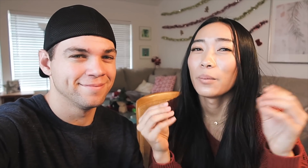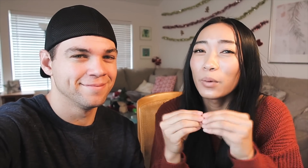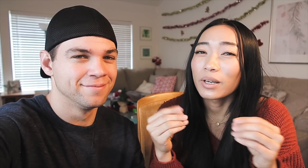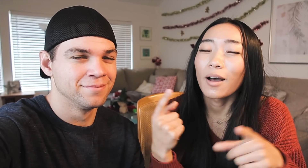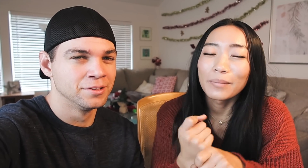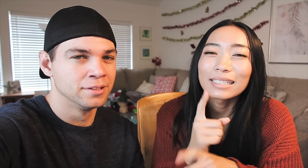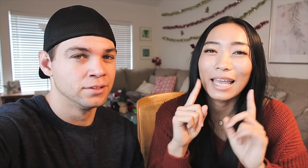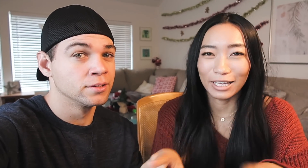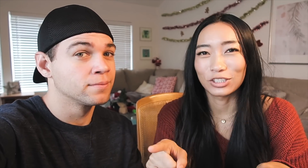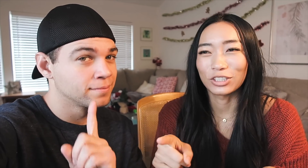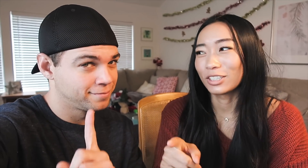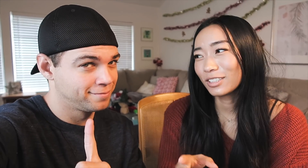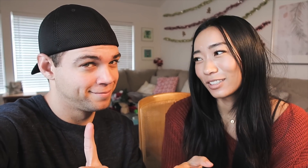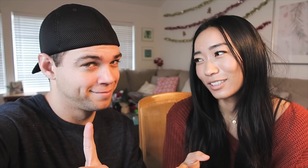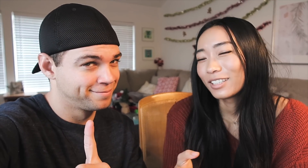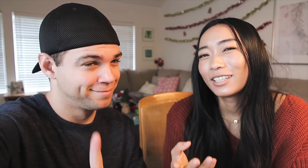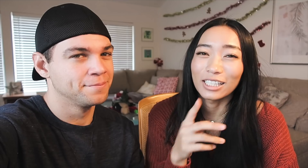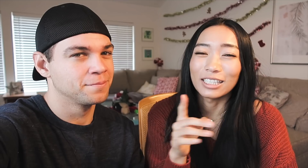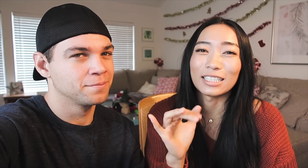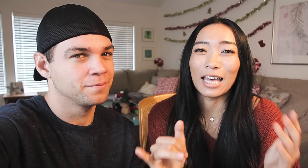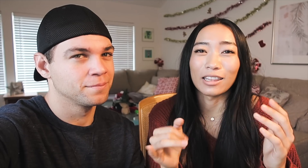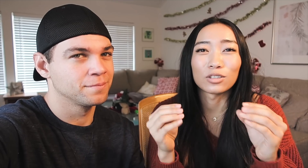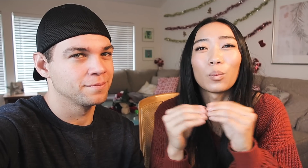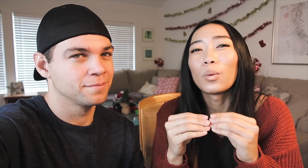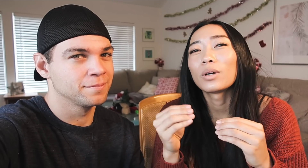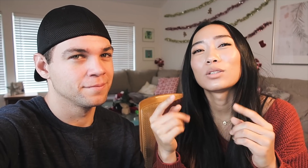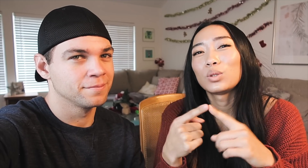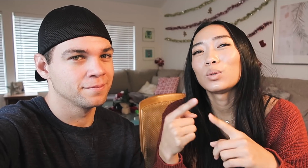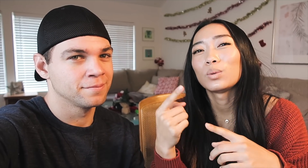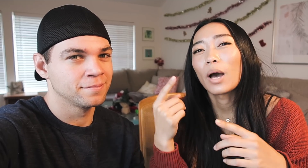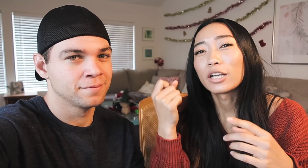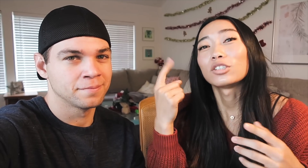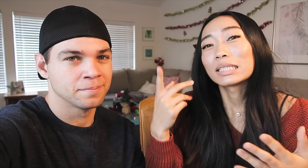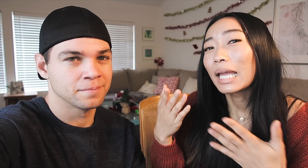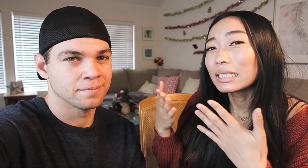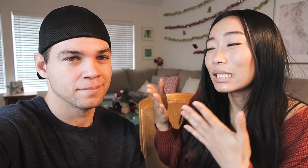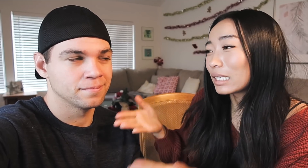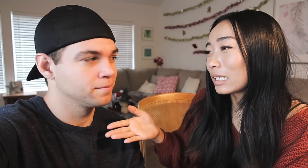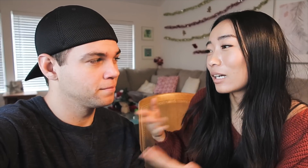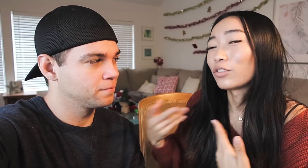But a more complex answer is that there's more to understanding